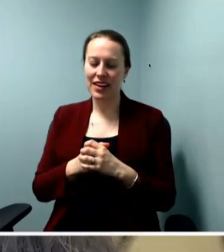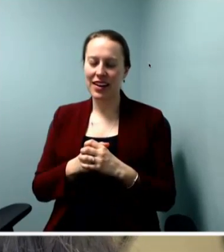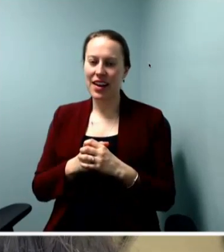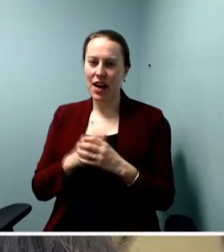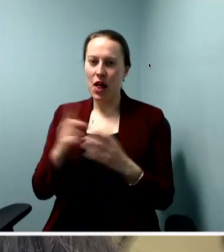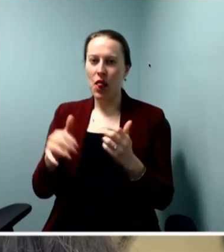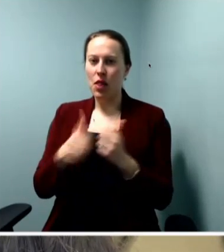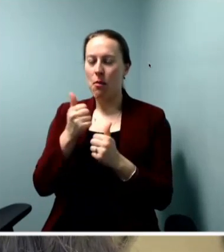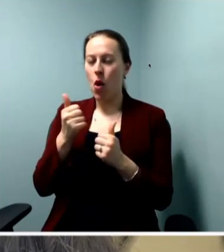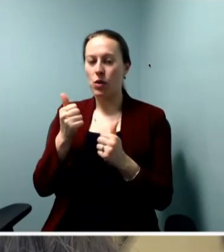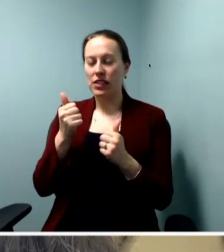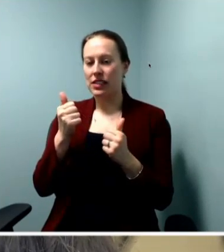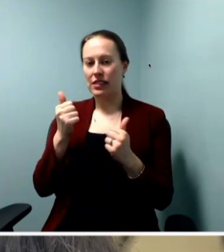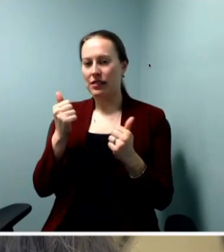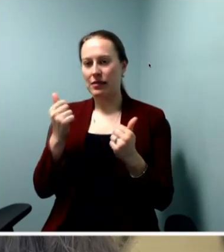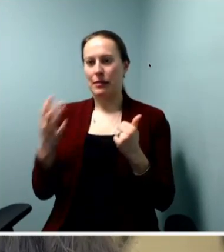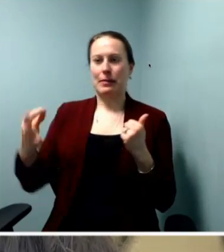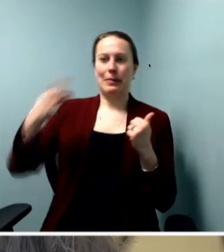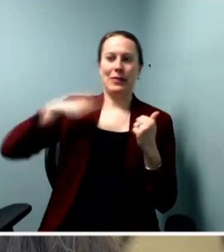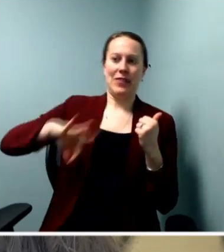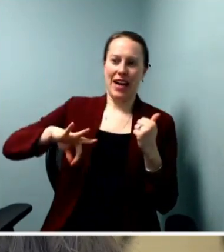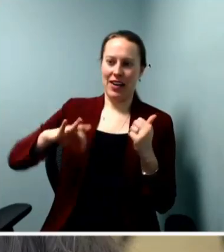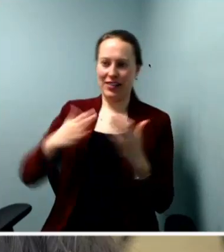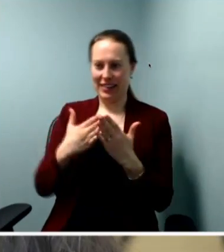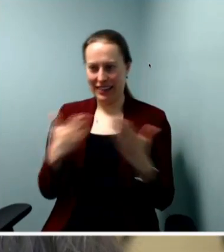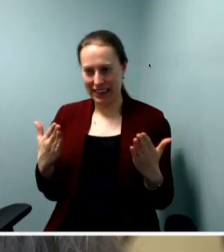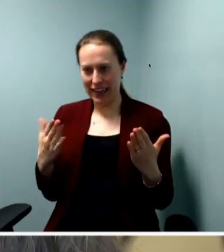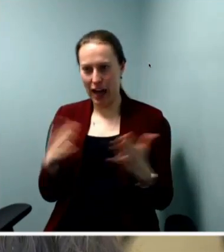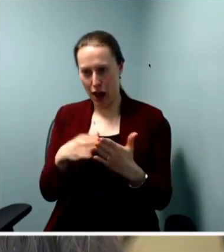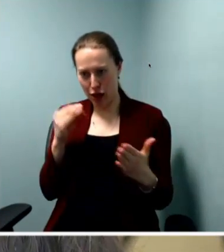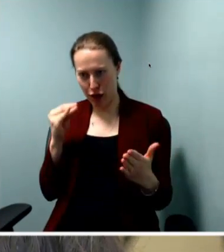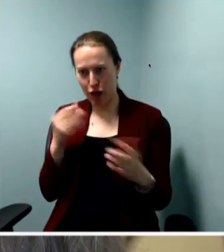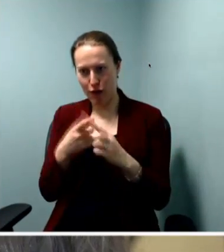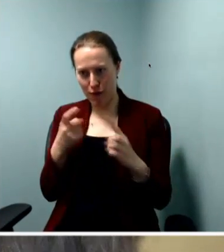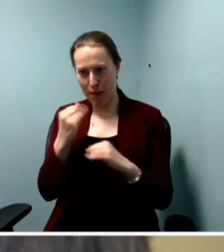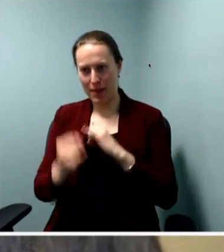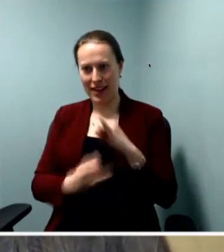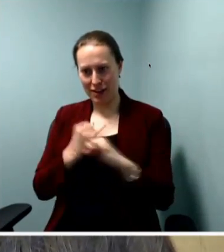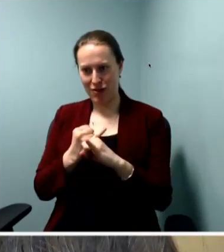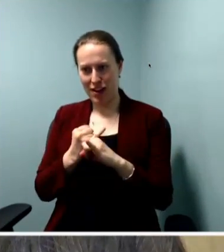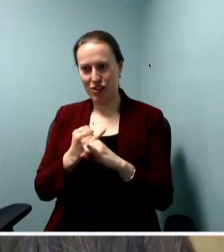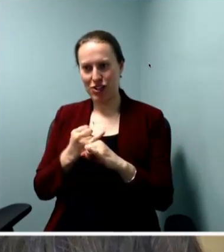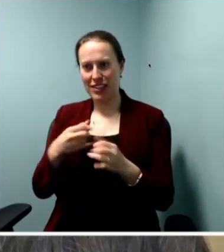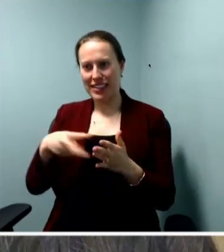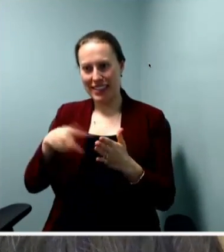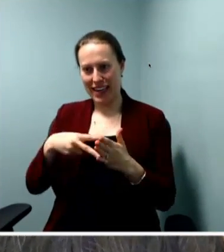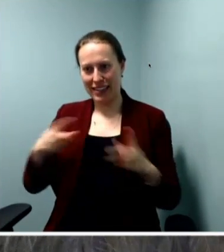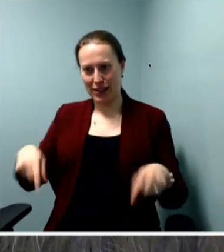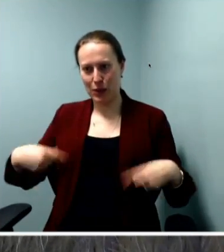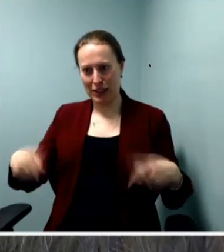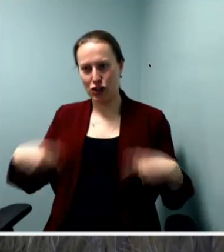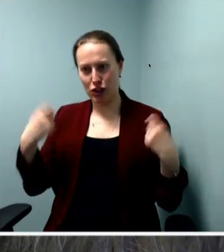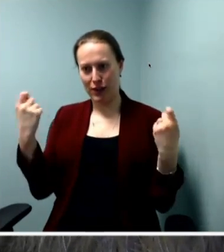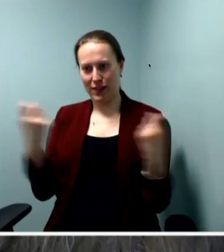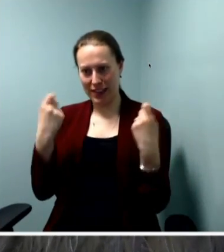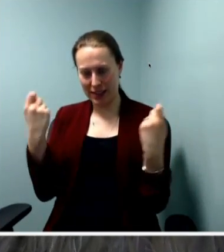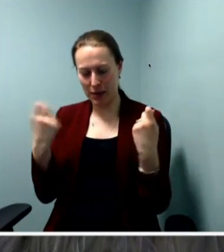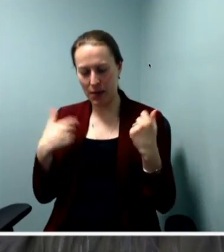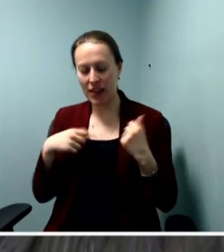at the International Wheelchair Dance Festival was that dancers' conceptions of their own bodies,